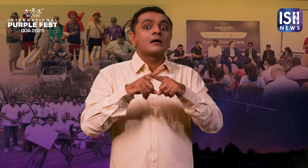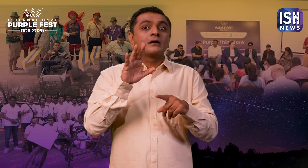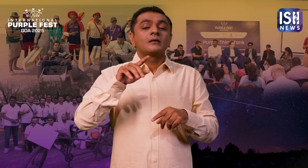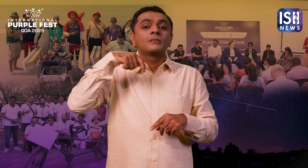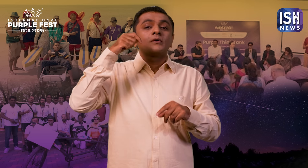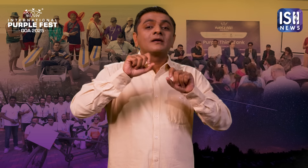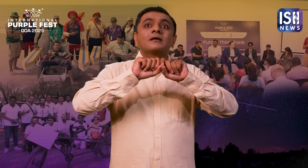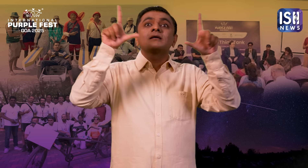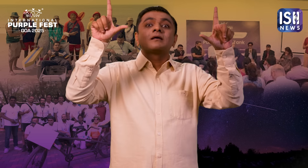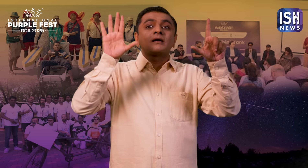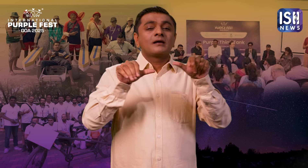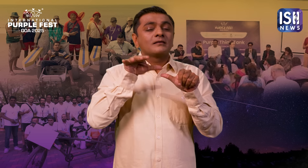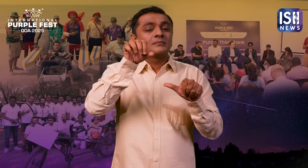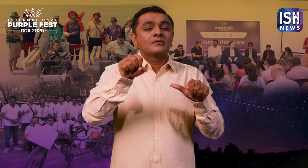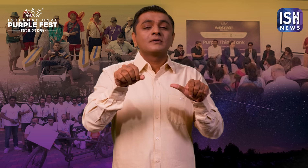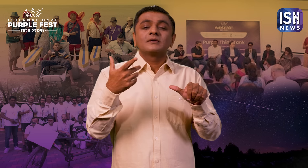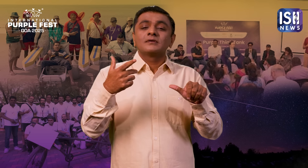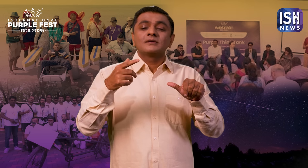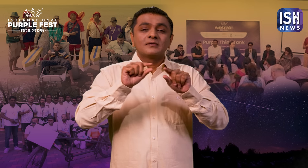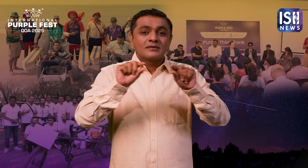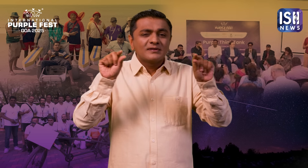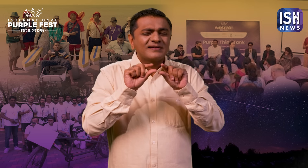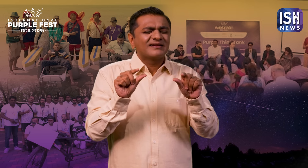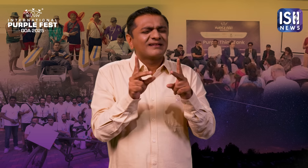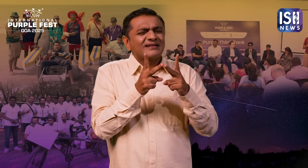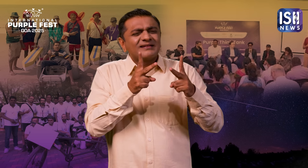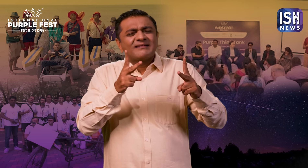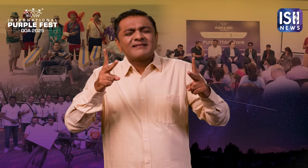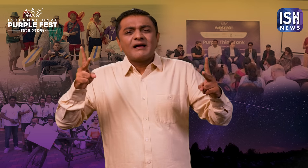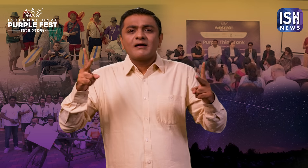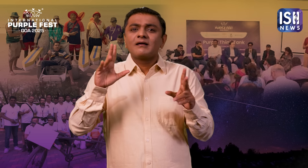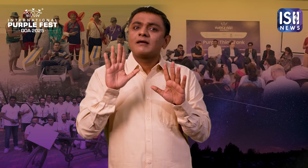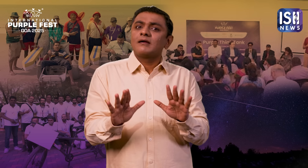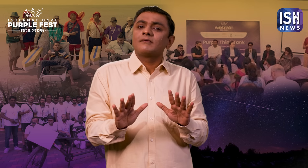There will also be movie screenings with full accessibility features, such as captions.